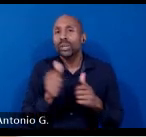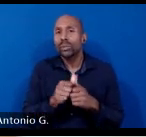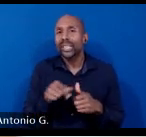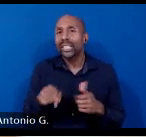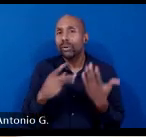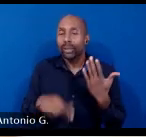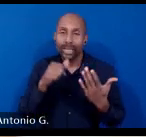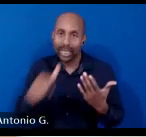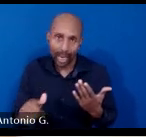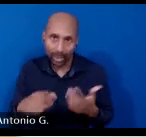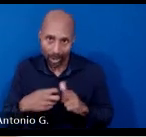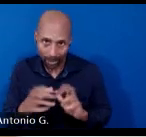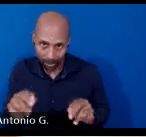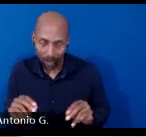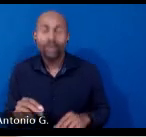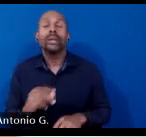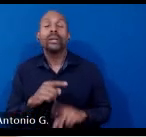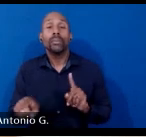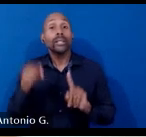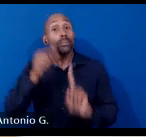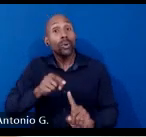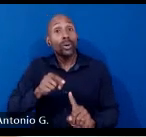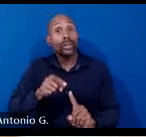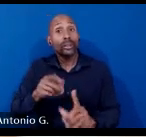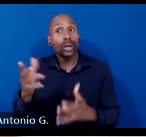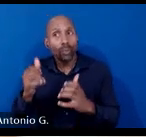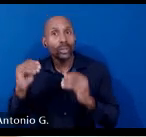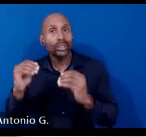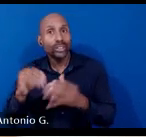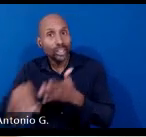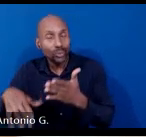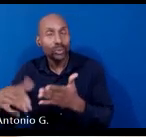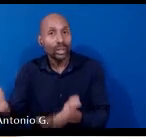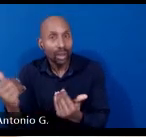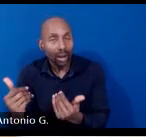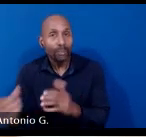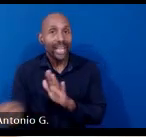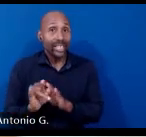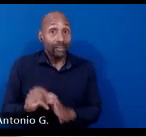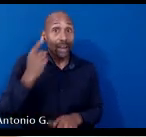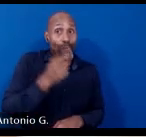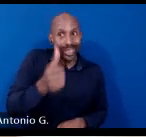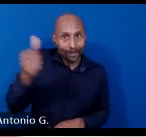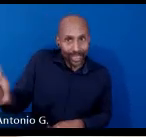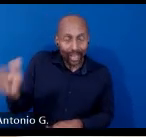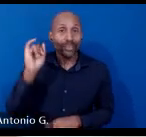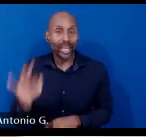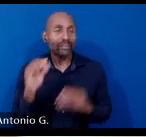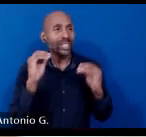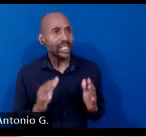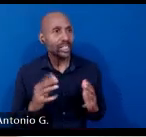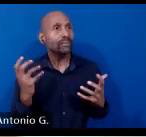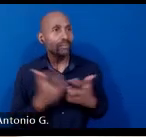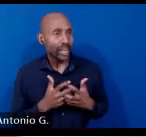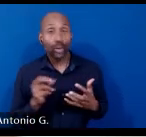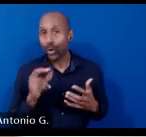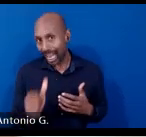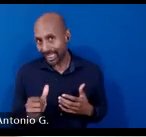our intention is for students to identify for themselves whether or not teaching will be a good fit for them early rather than